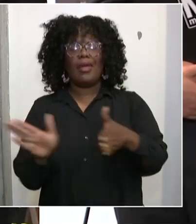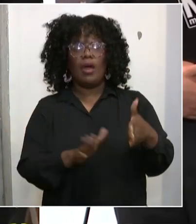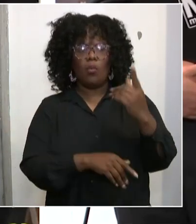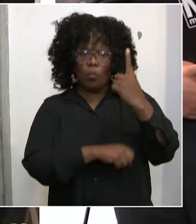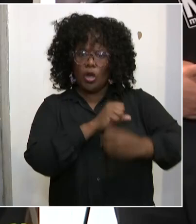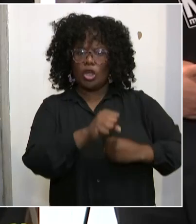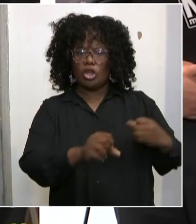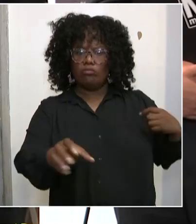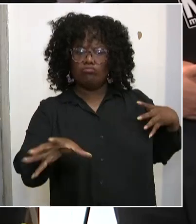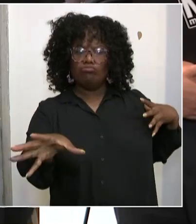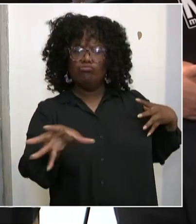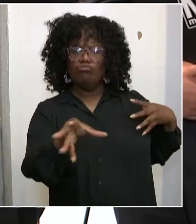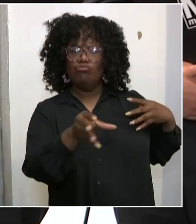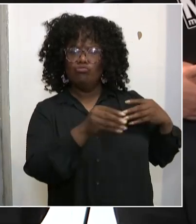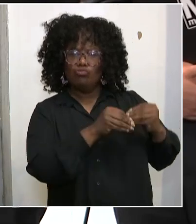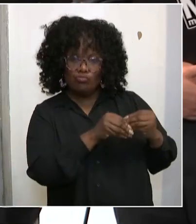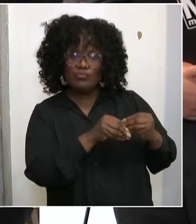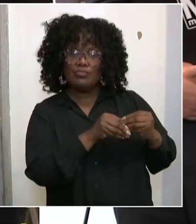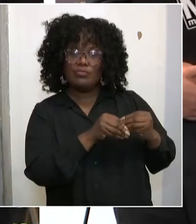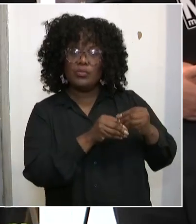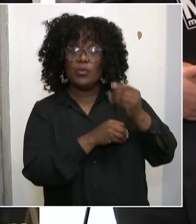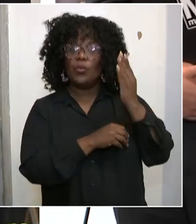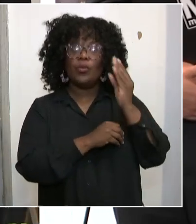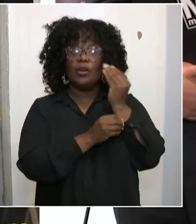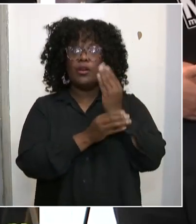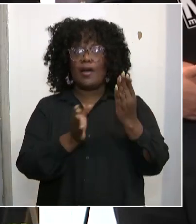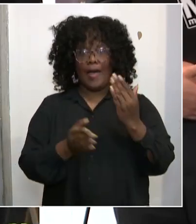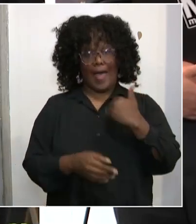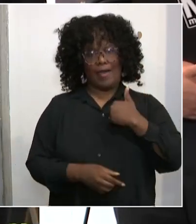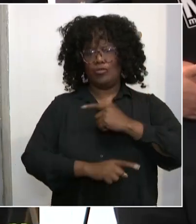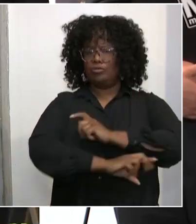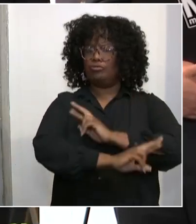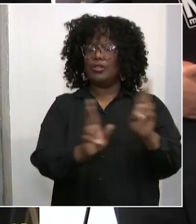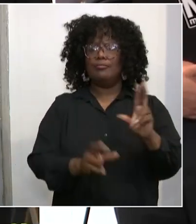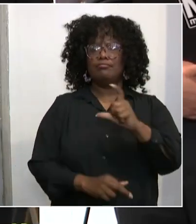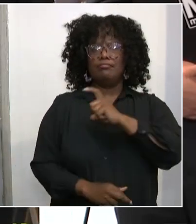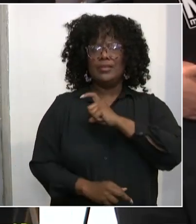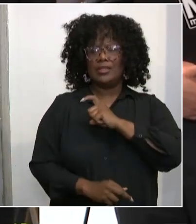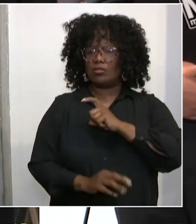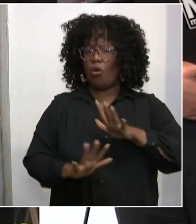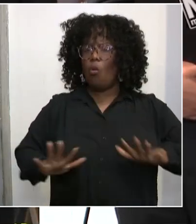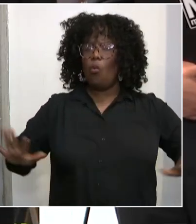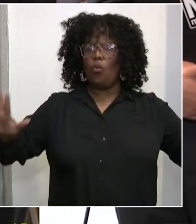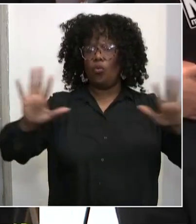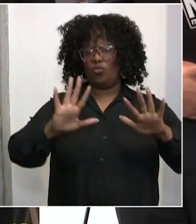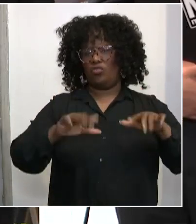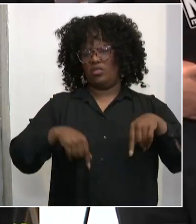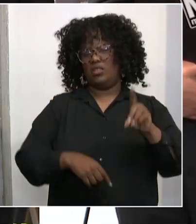We'll activate our specialized units and we will supplement our department with officers from our neighboring jurisdictions.